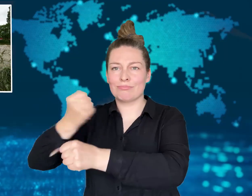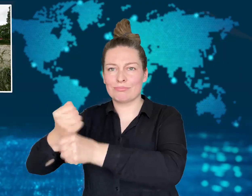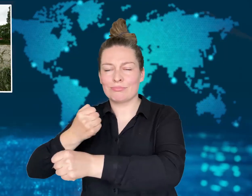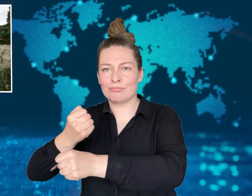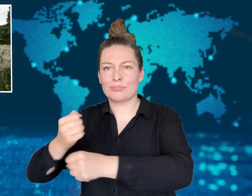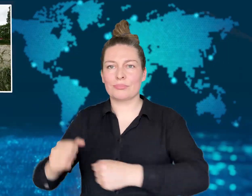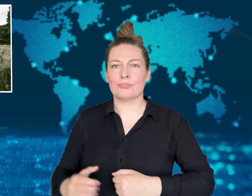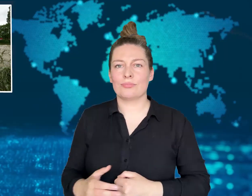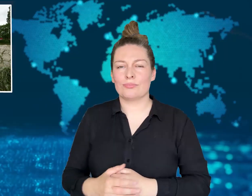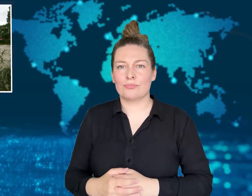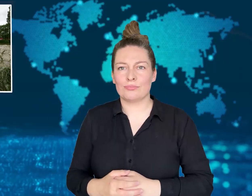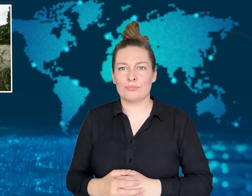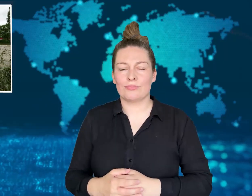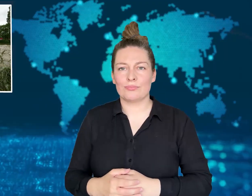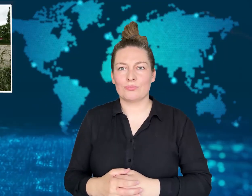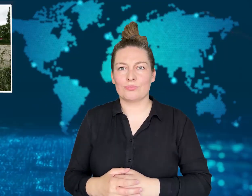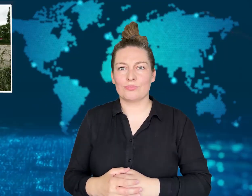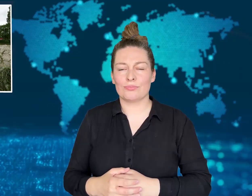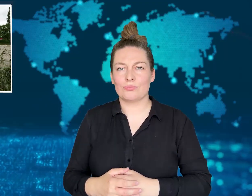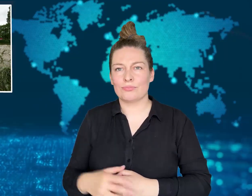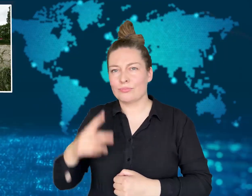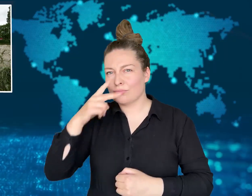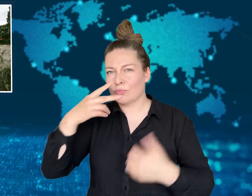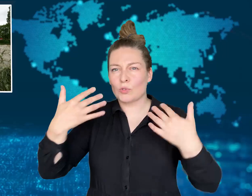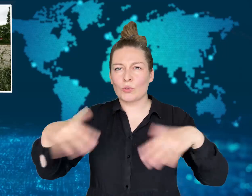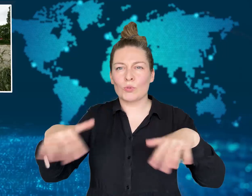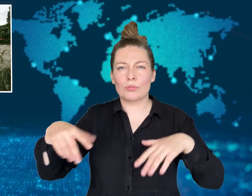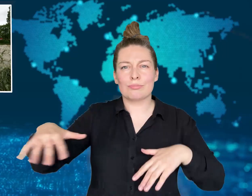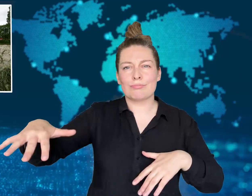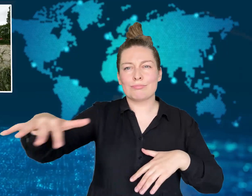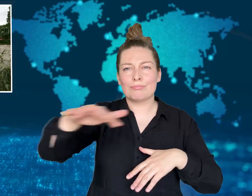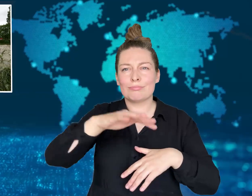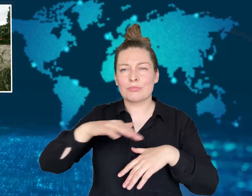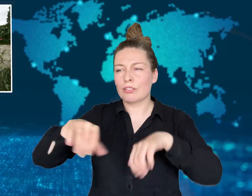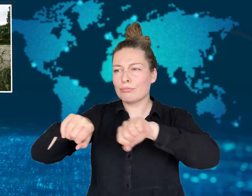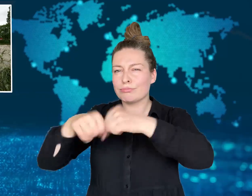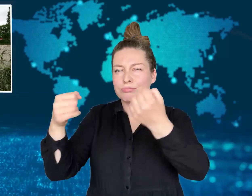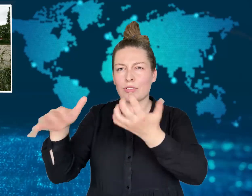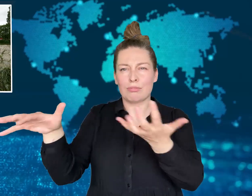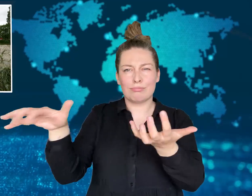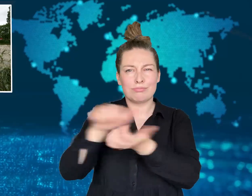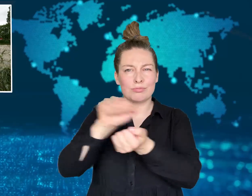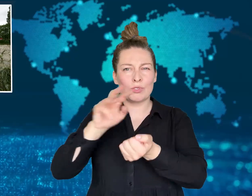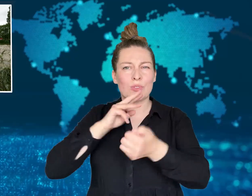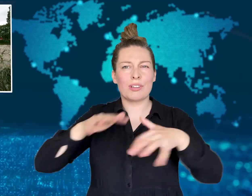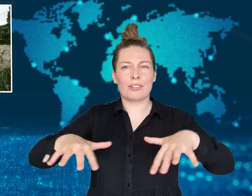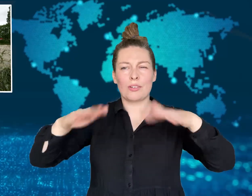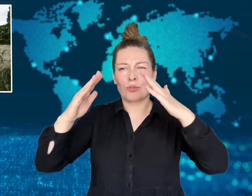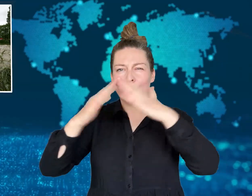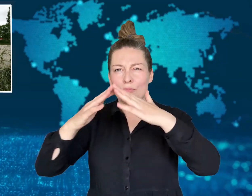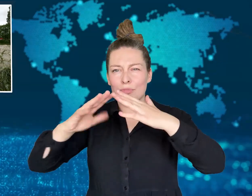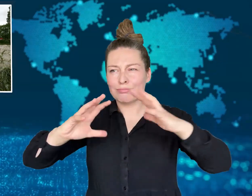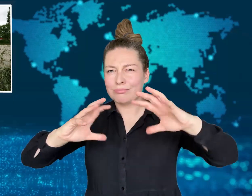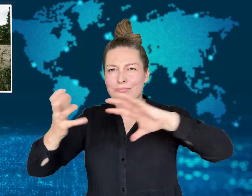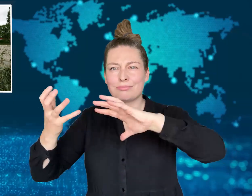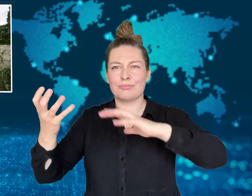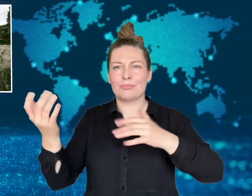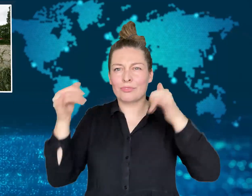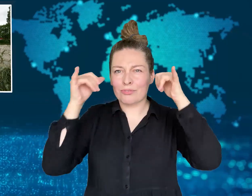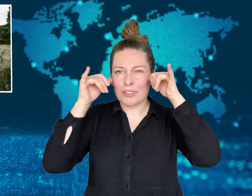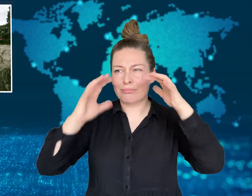on emergency services.